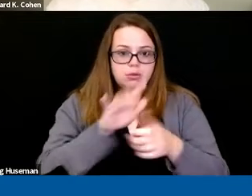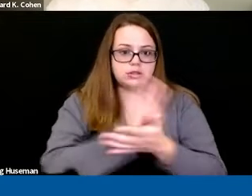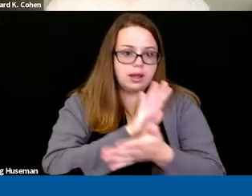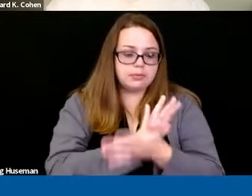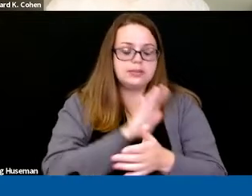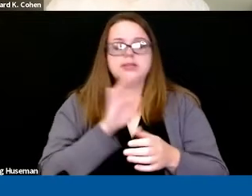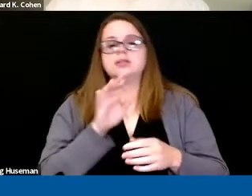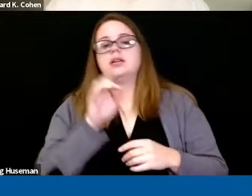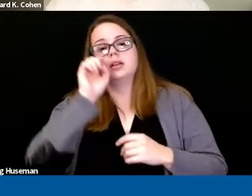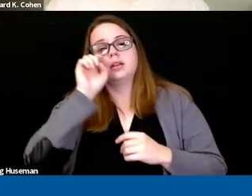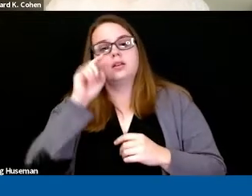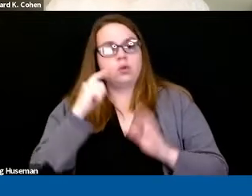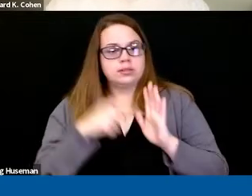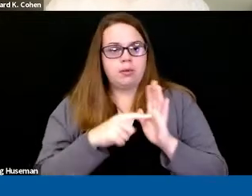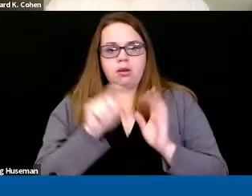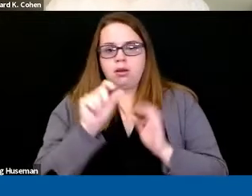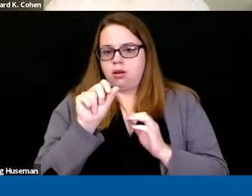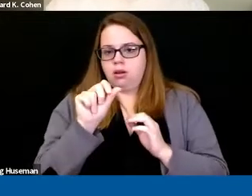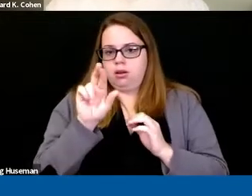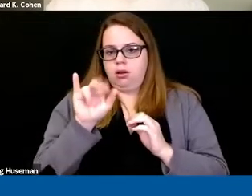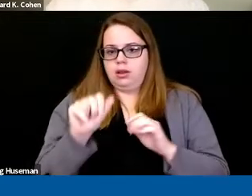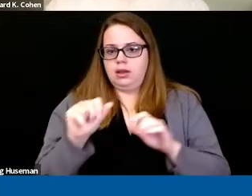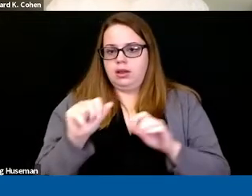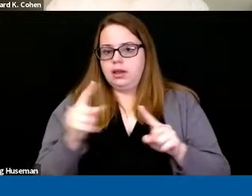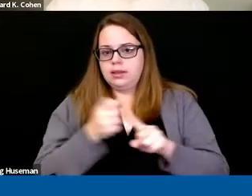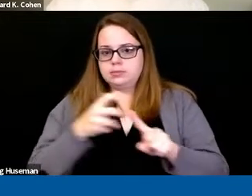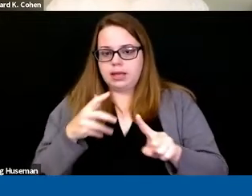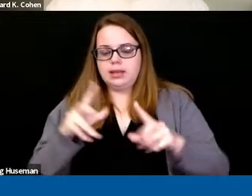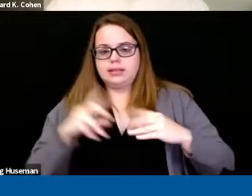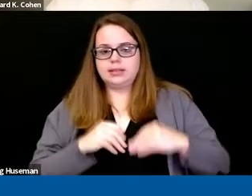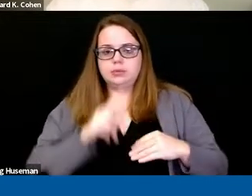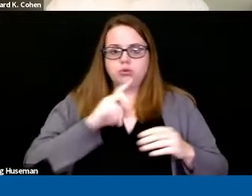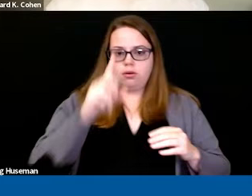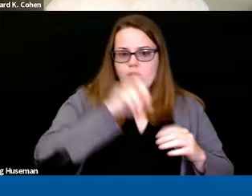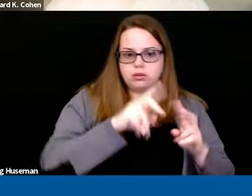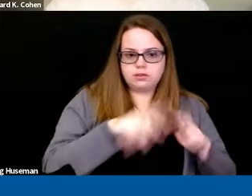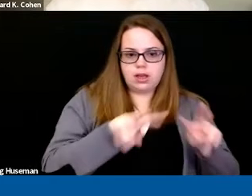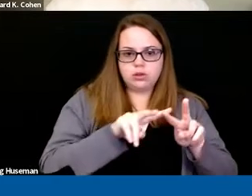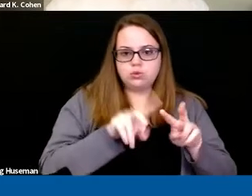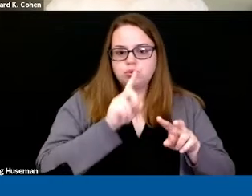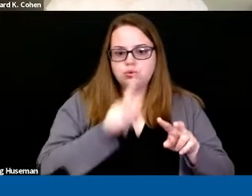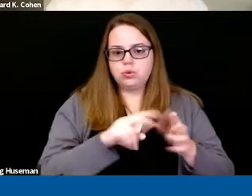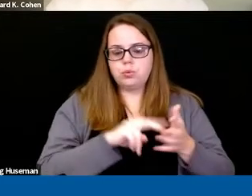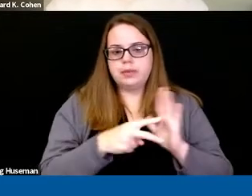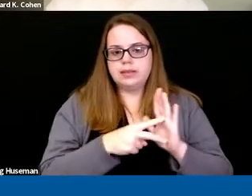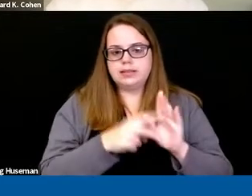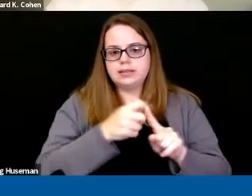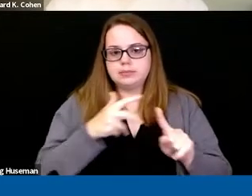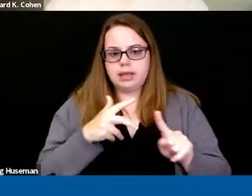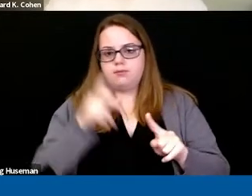For example, aria-expanded accepts a true or false value, where true means it is expanded and false means it is collapsed.